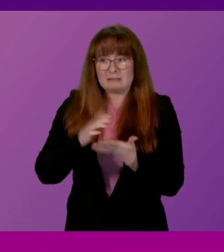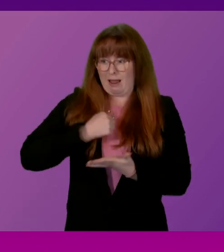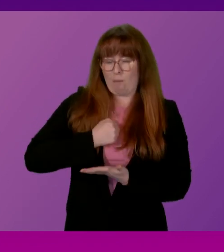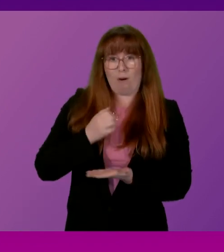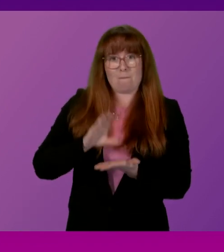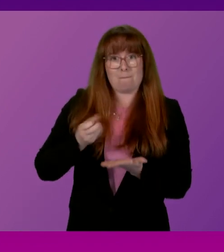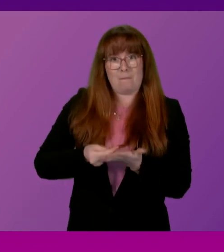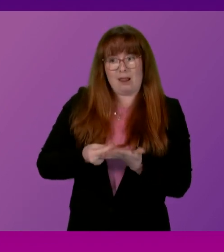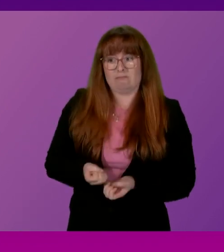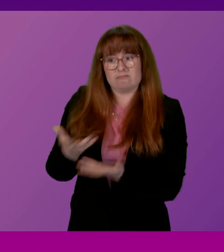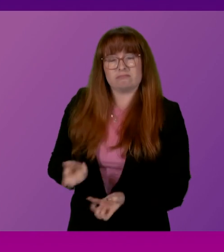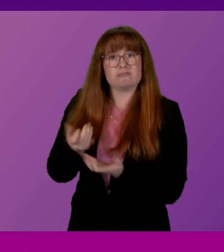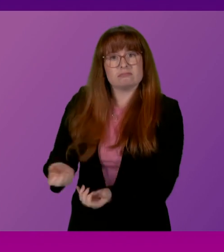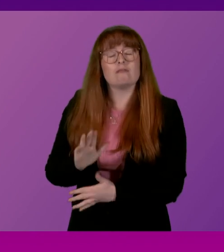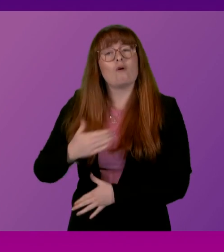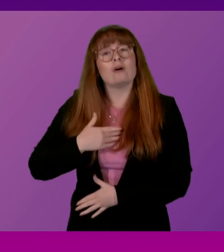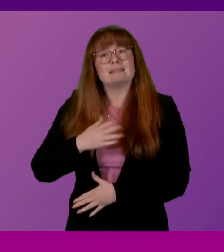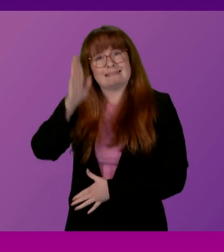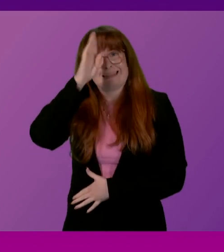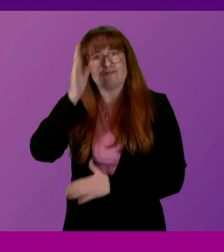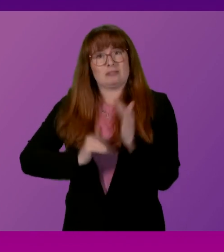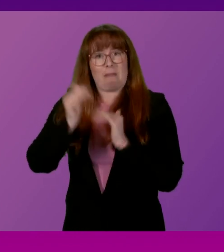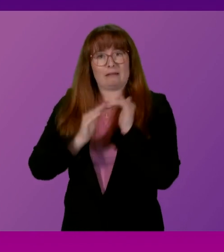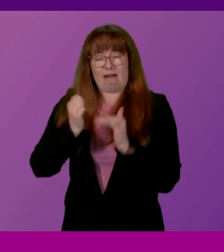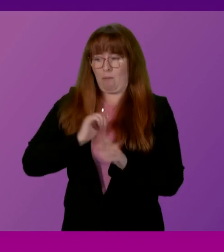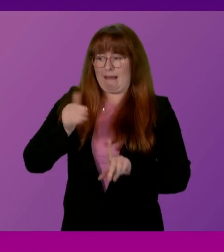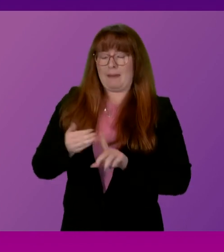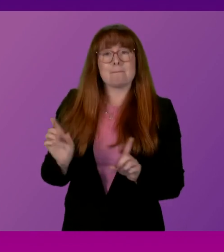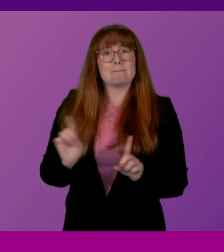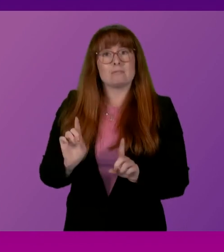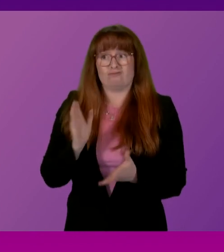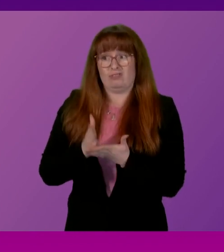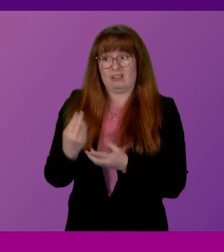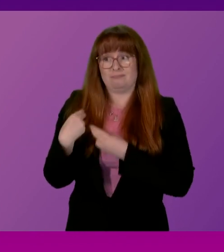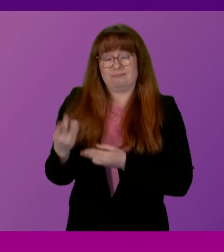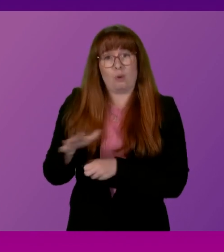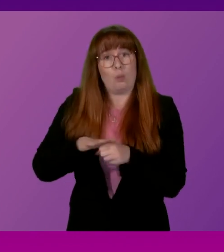The control of dangerous buildings is primarily the responsibility of local authorities.